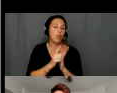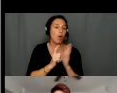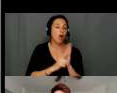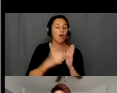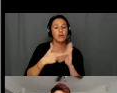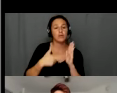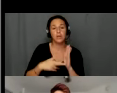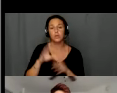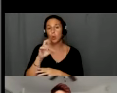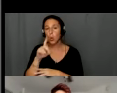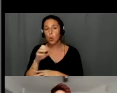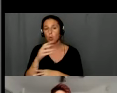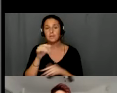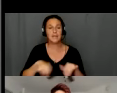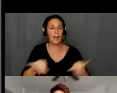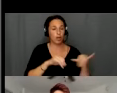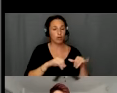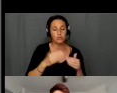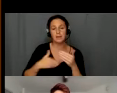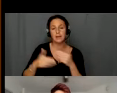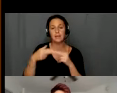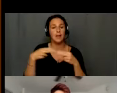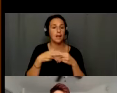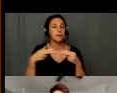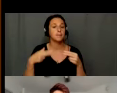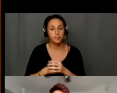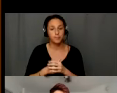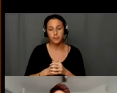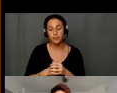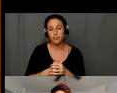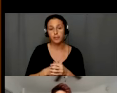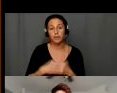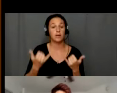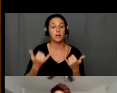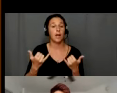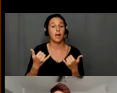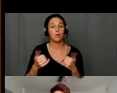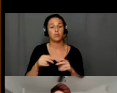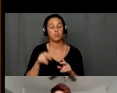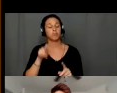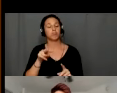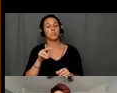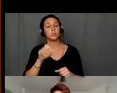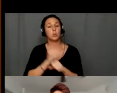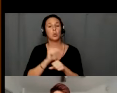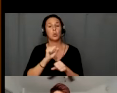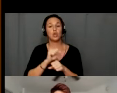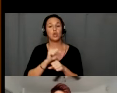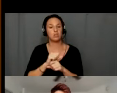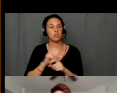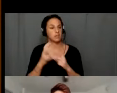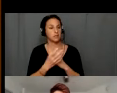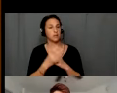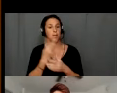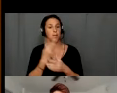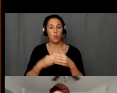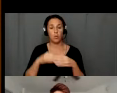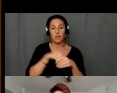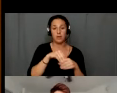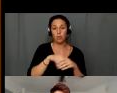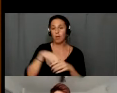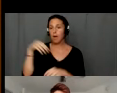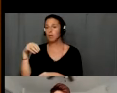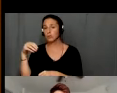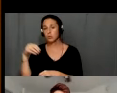Next slide. And now to touch upon the working conditions of both outdoor and indoor workers, starting with outdoor workers.